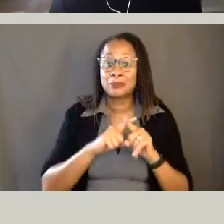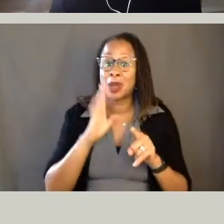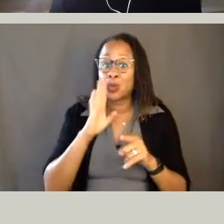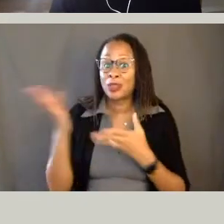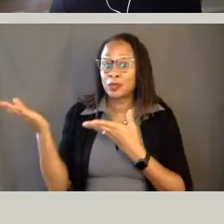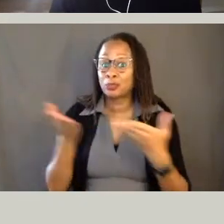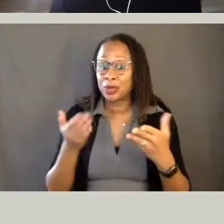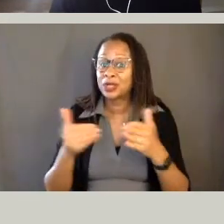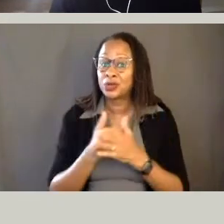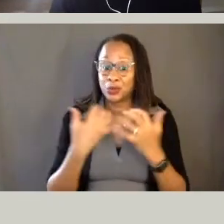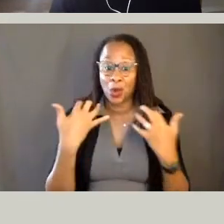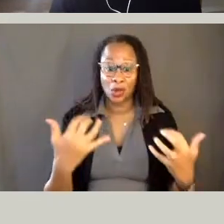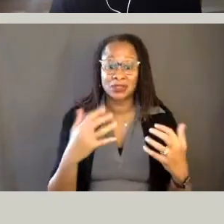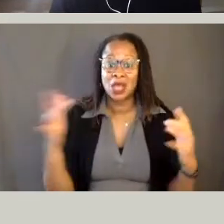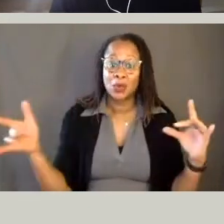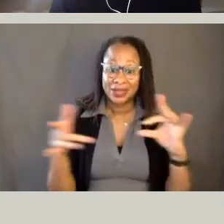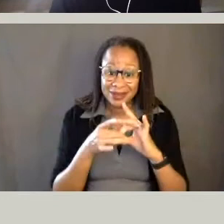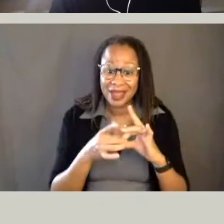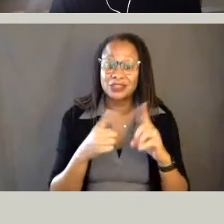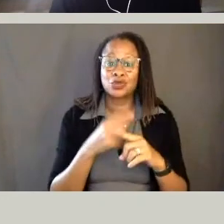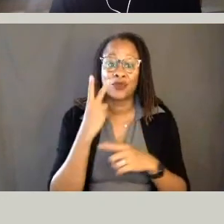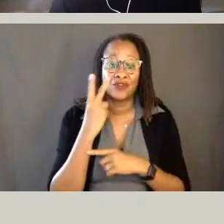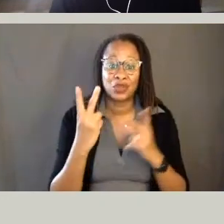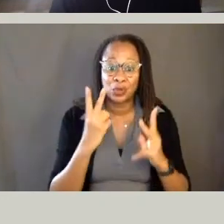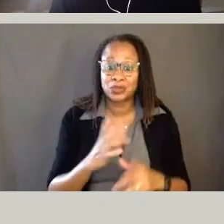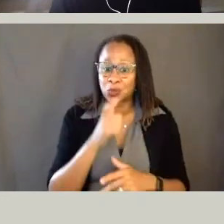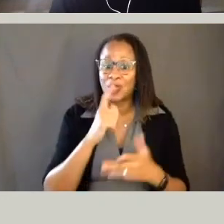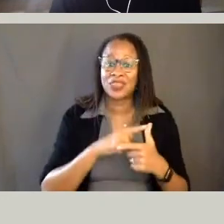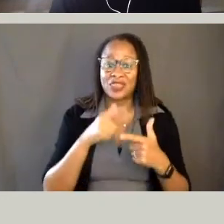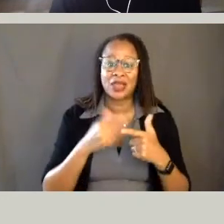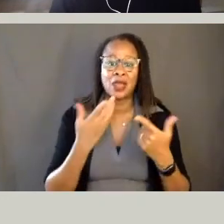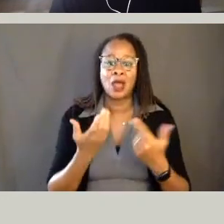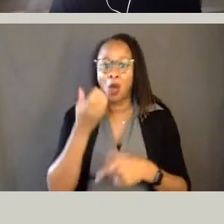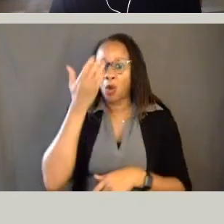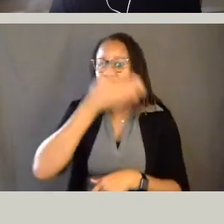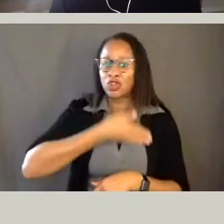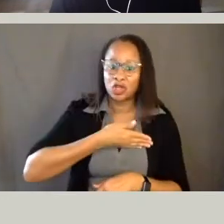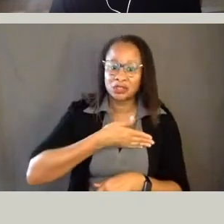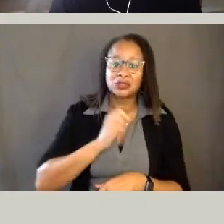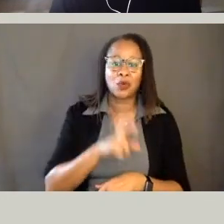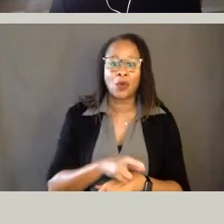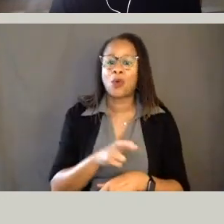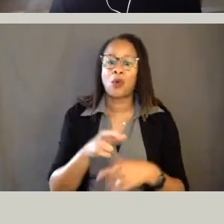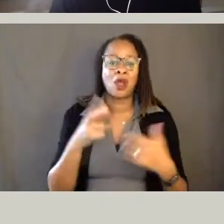will this connect to viewers who've maybe been overlooked or only get these tent-pole pieces